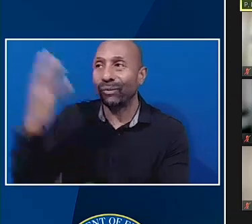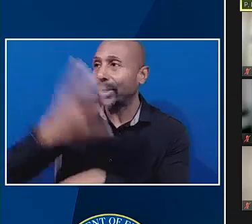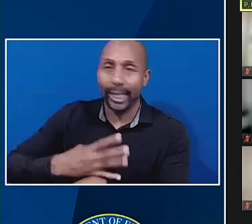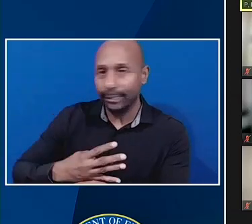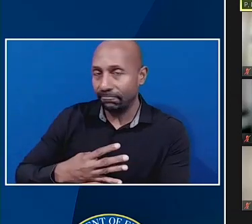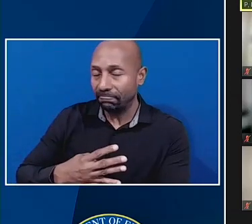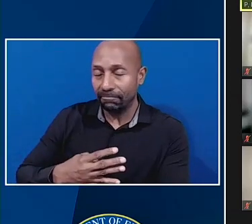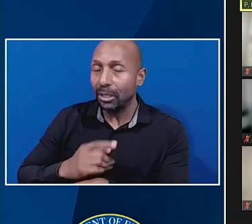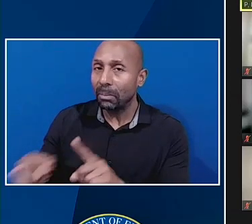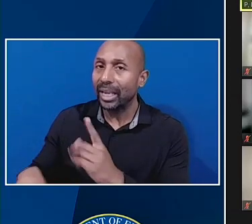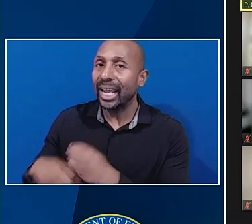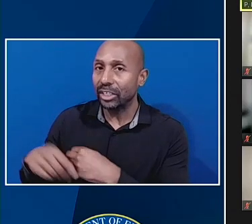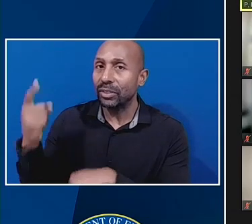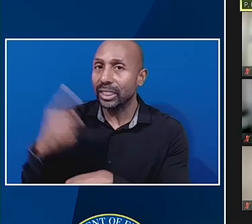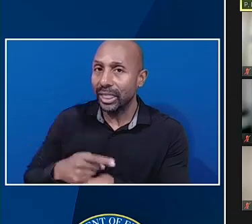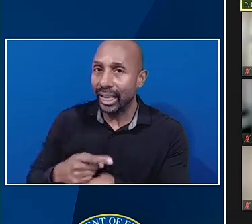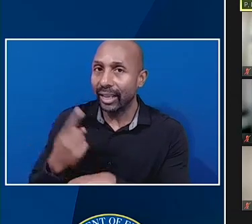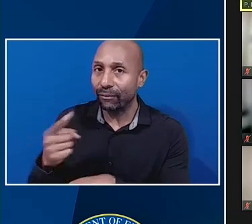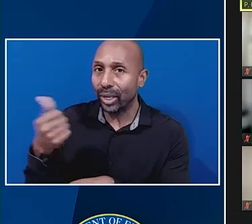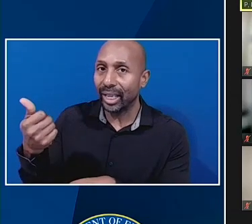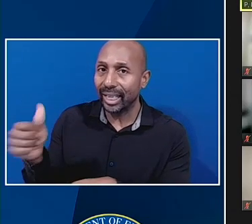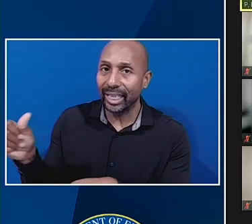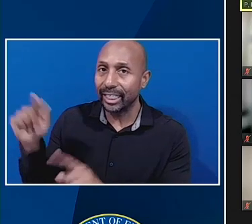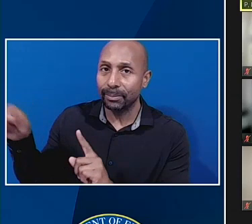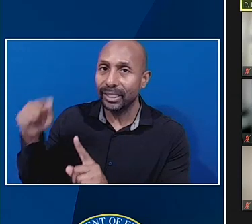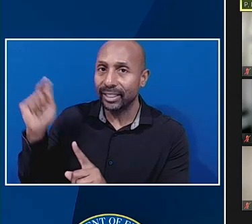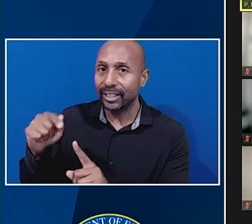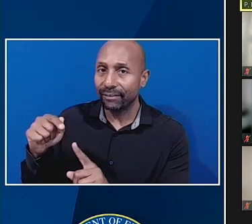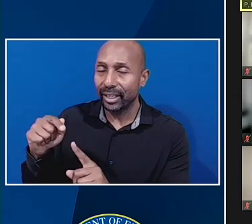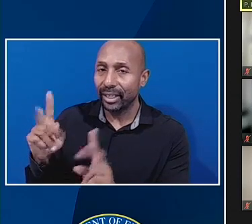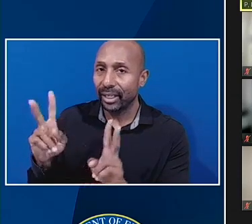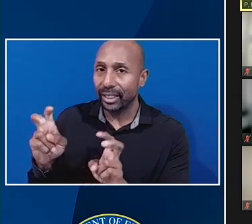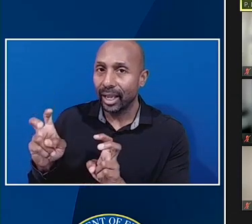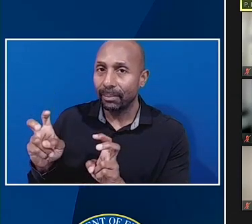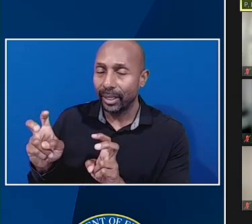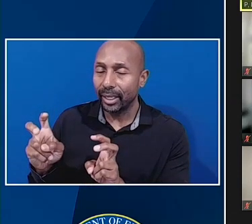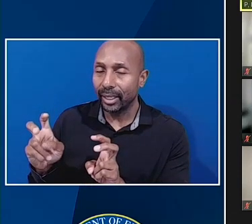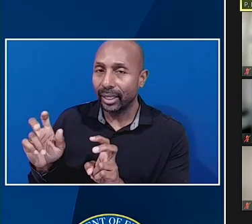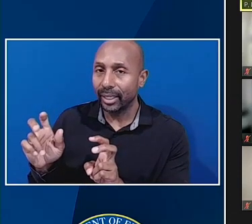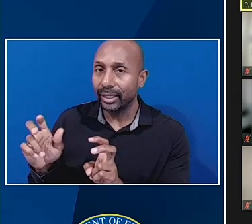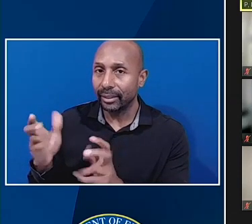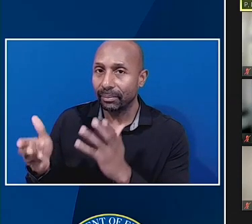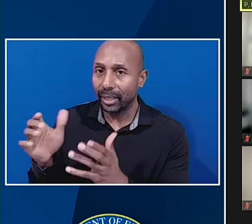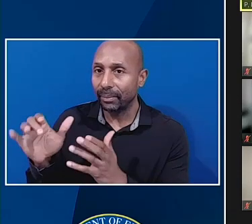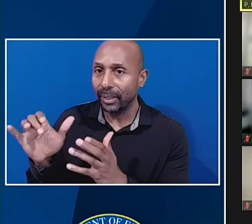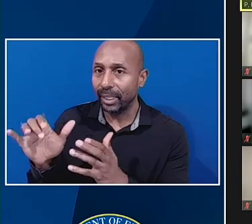extra day on a- in a specific topic that might be a- that might be more important.